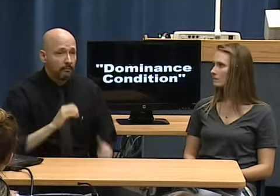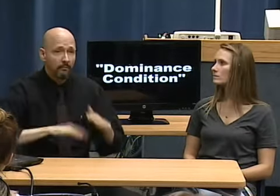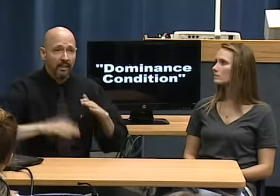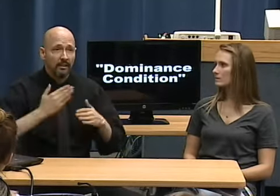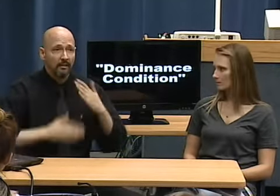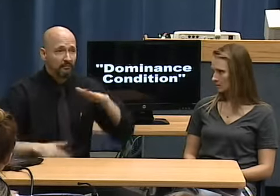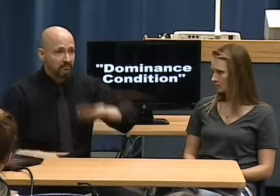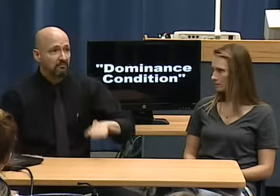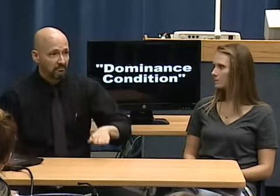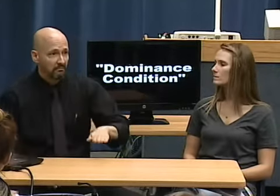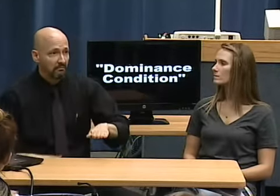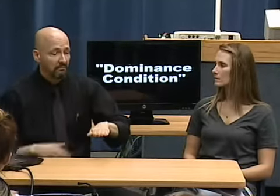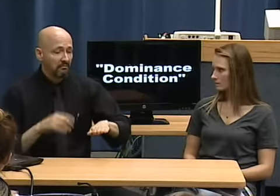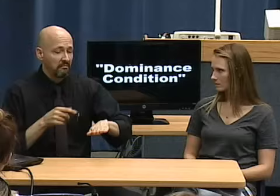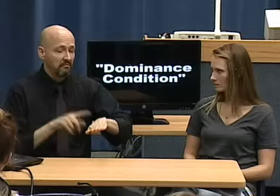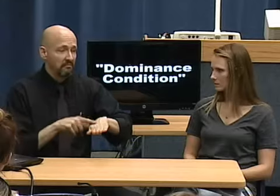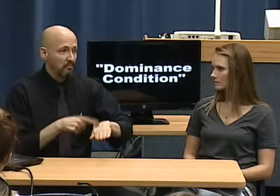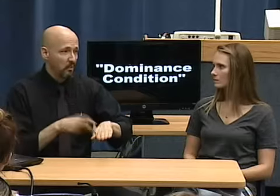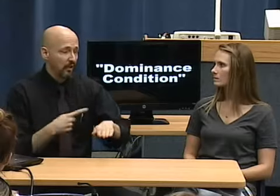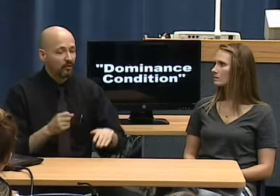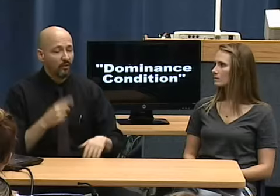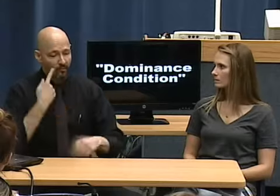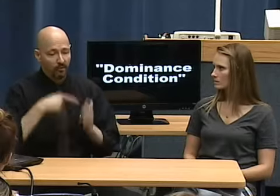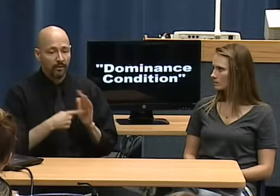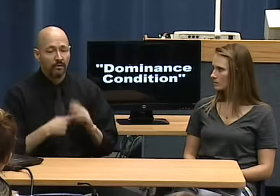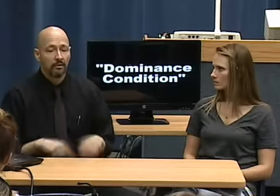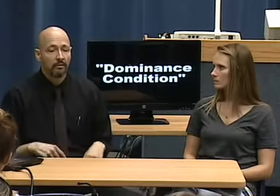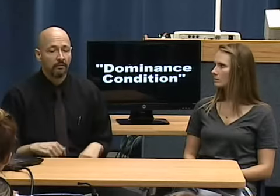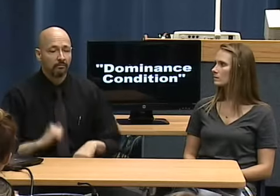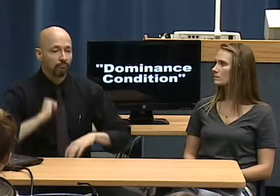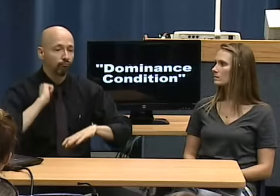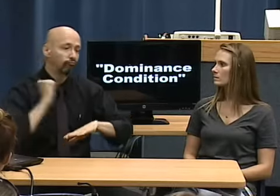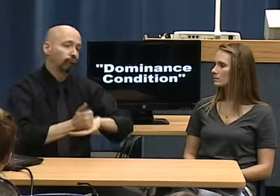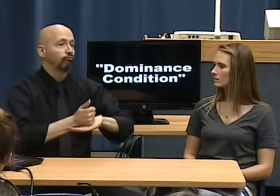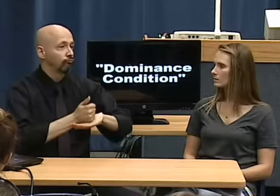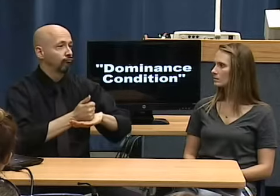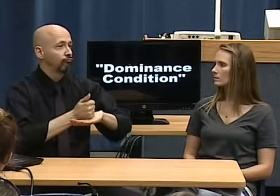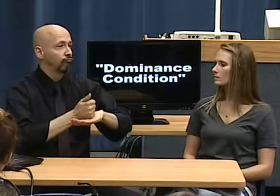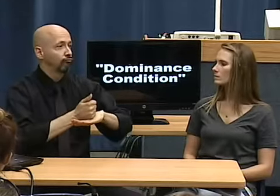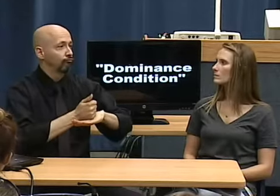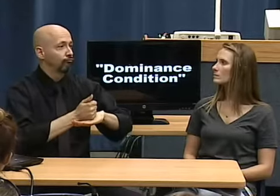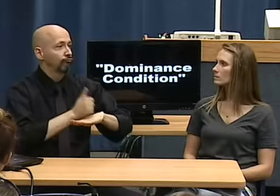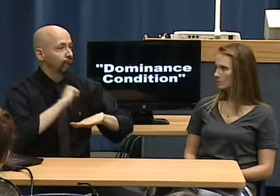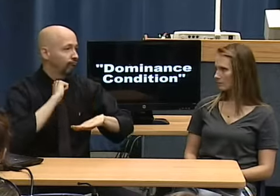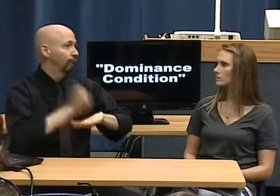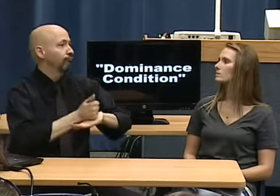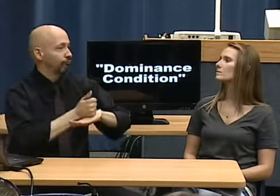A base hand. My left. For example, "establish." Establish.